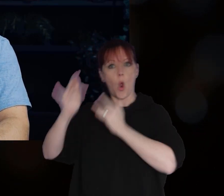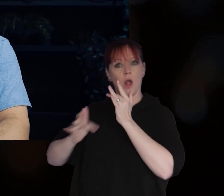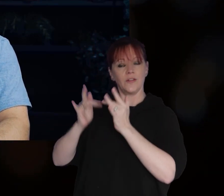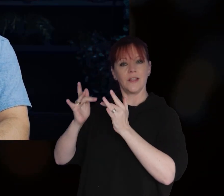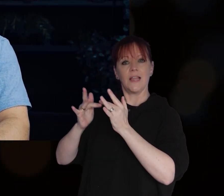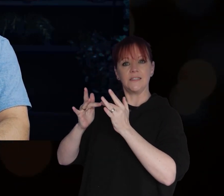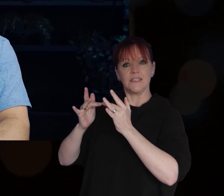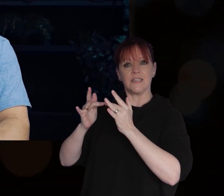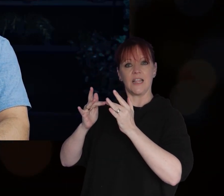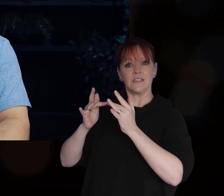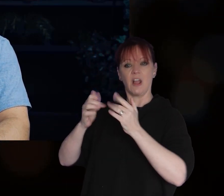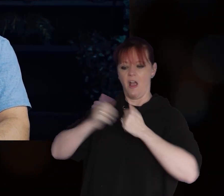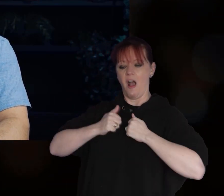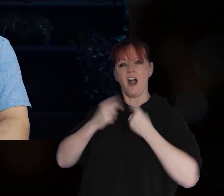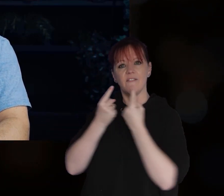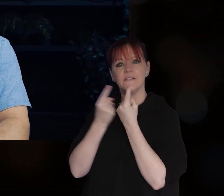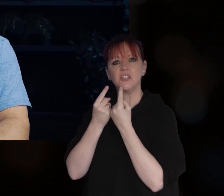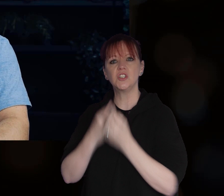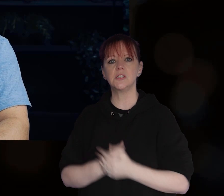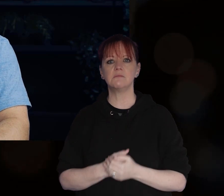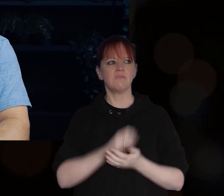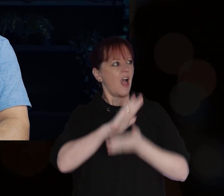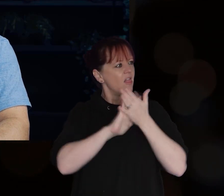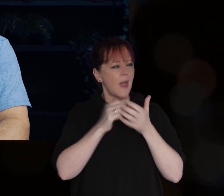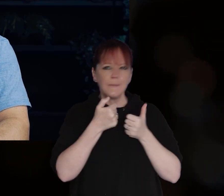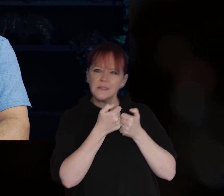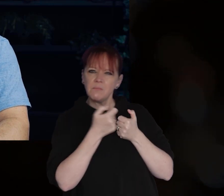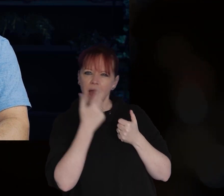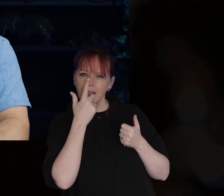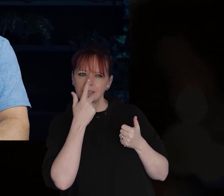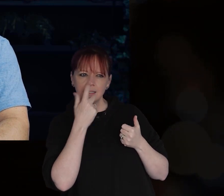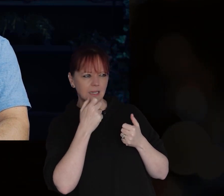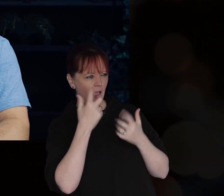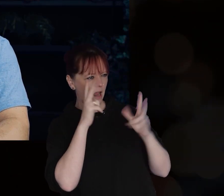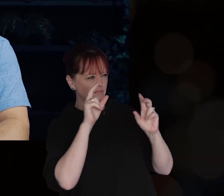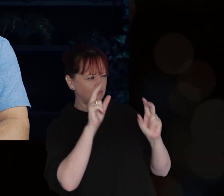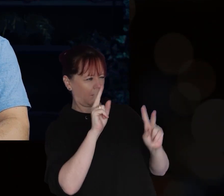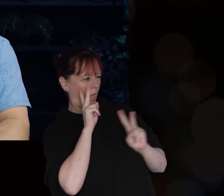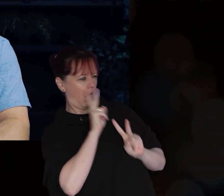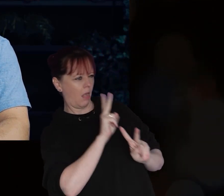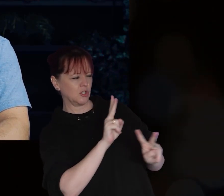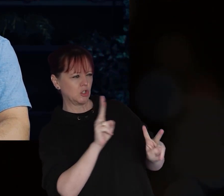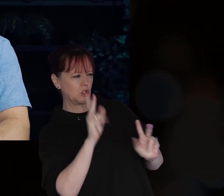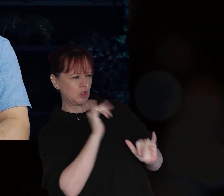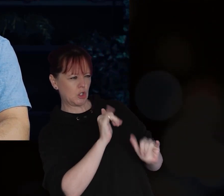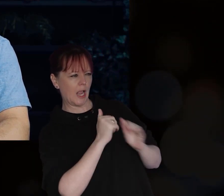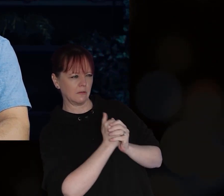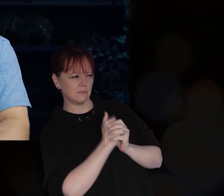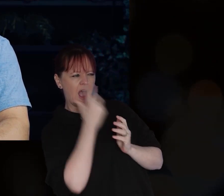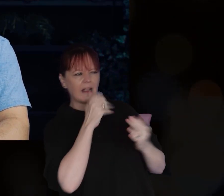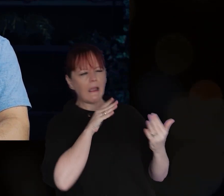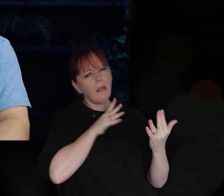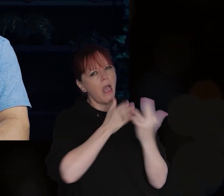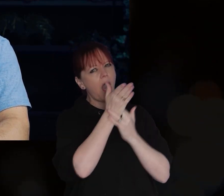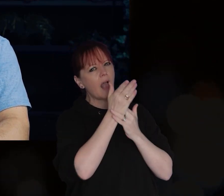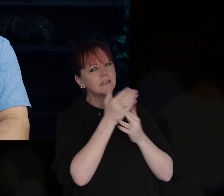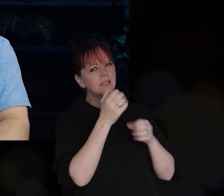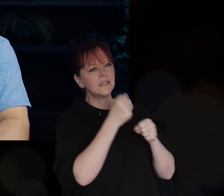This is to ensure that players can evaluate whether they're able to play the game before they purchase. From configurable, high contrast modes